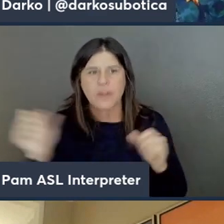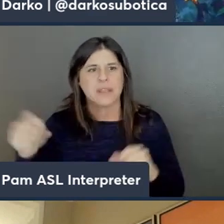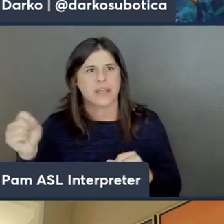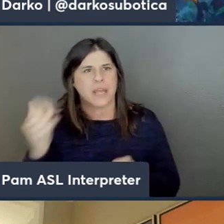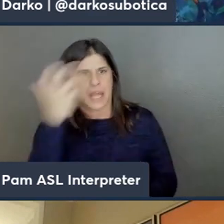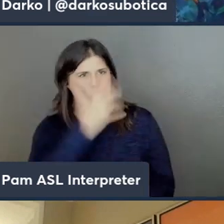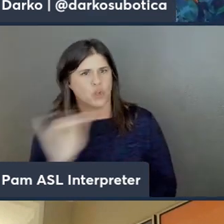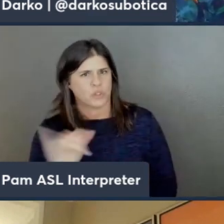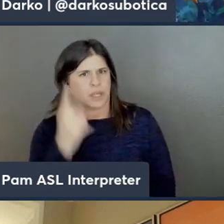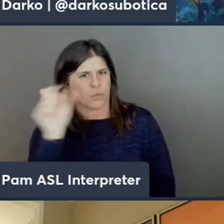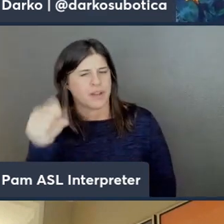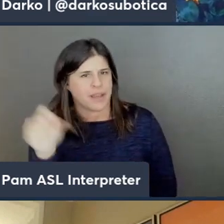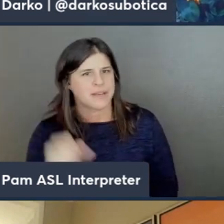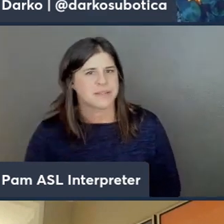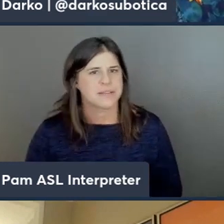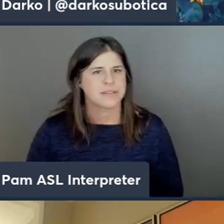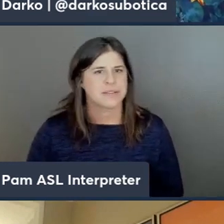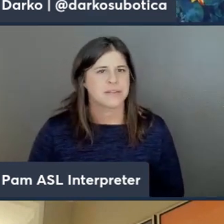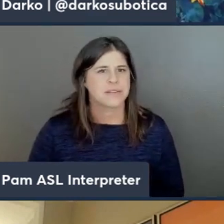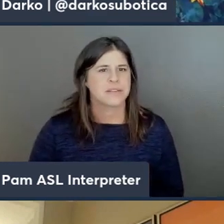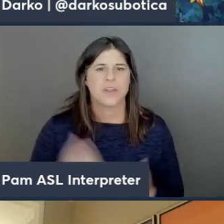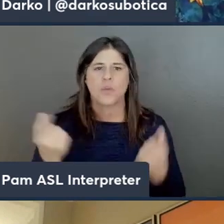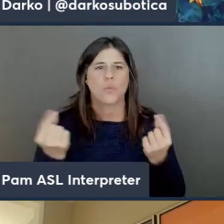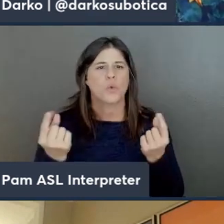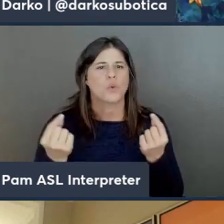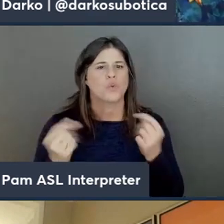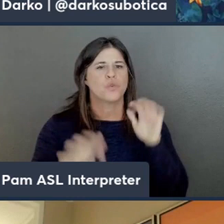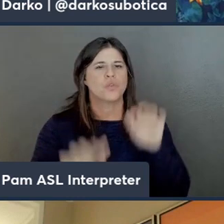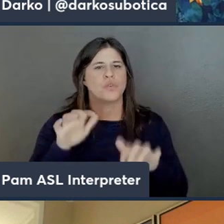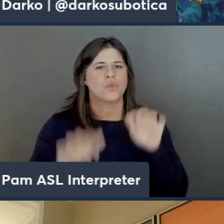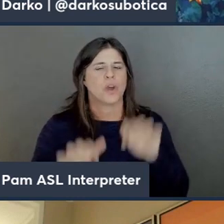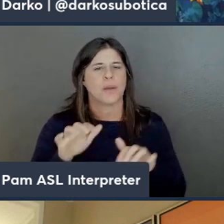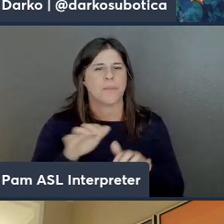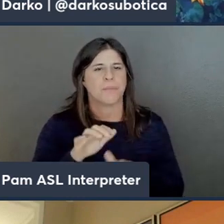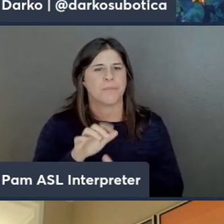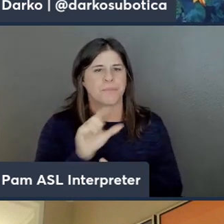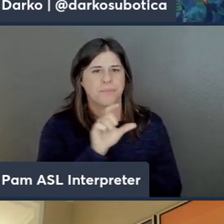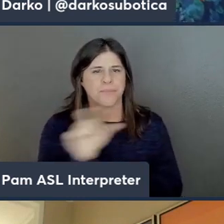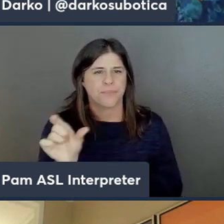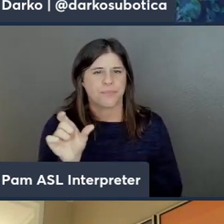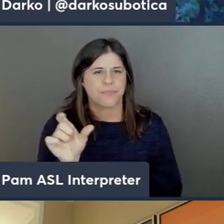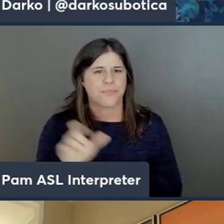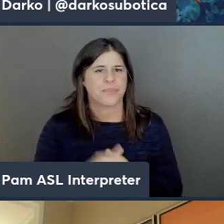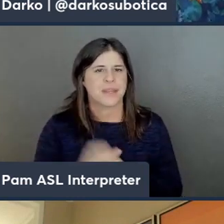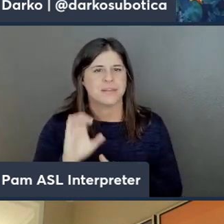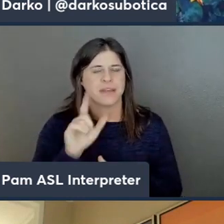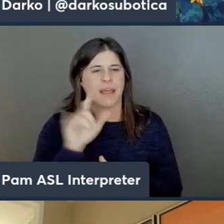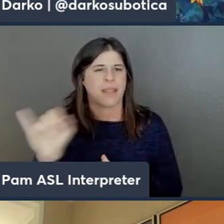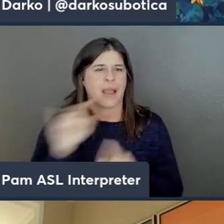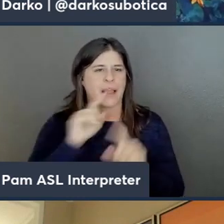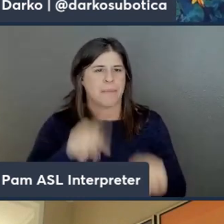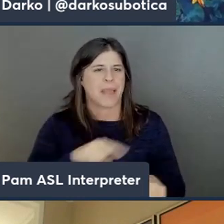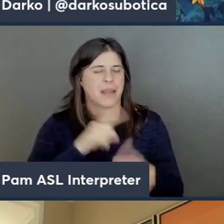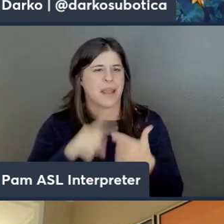Yes. Yeah. All you have to do, is just type @AWS, and type CLI command. Really? What I'm showing you in a minute,